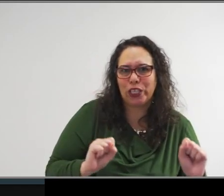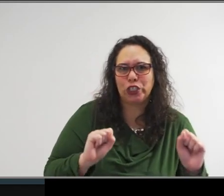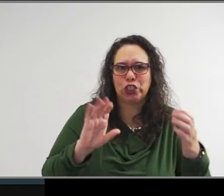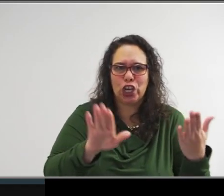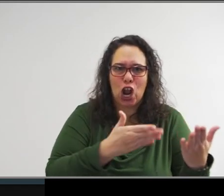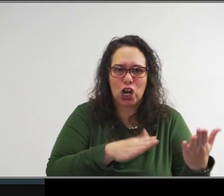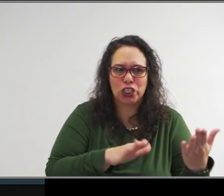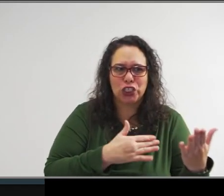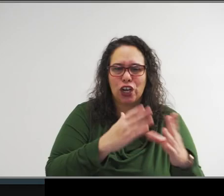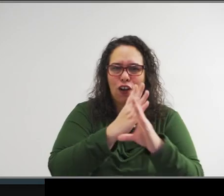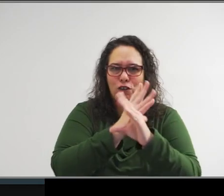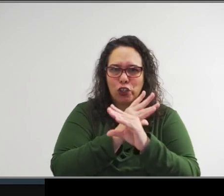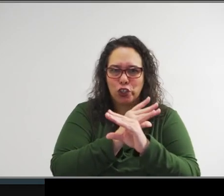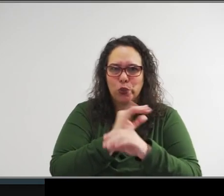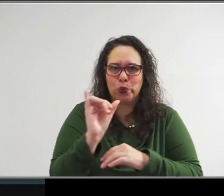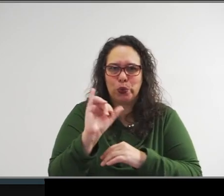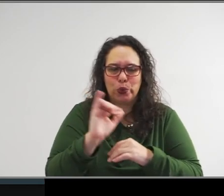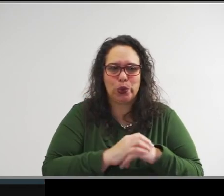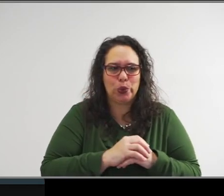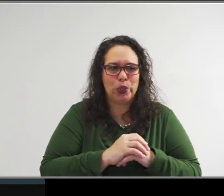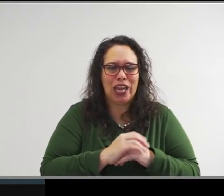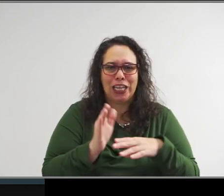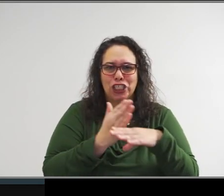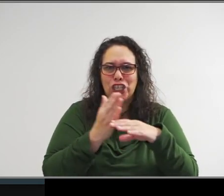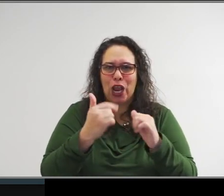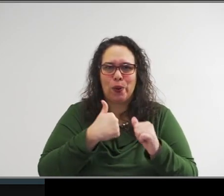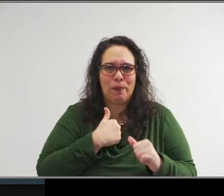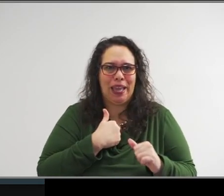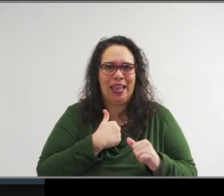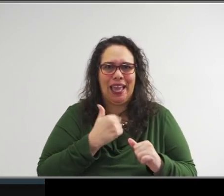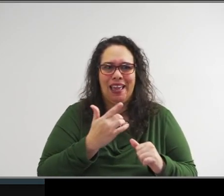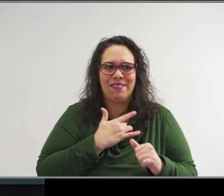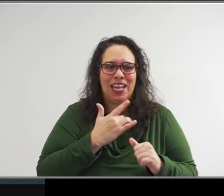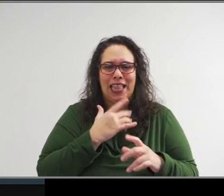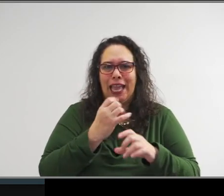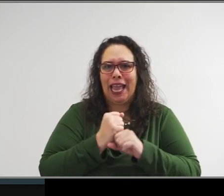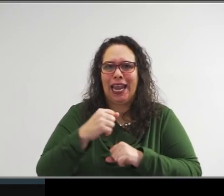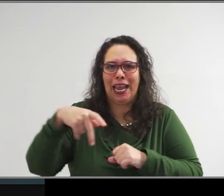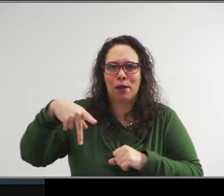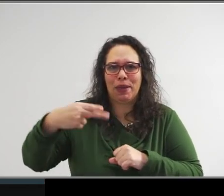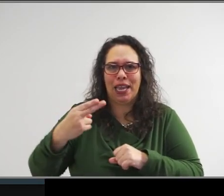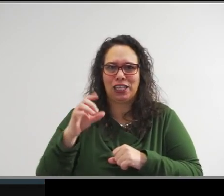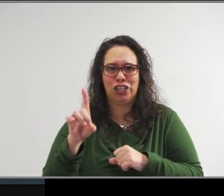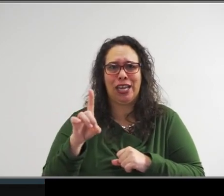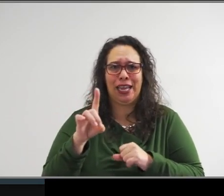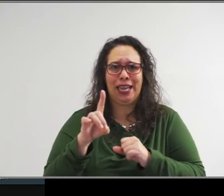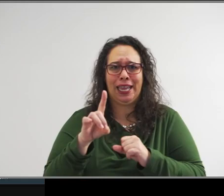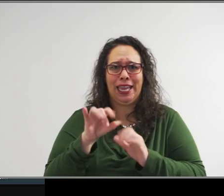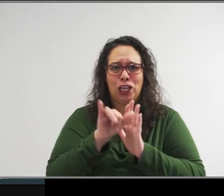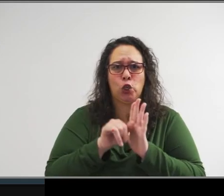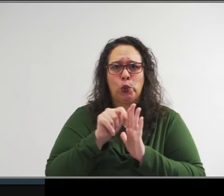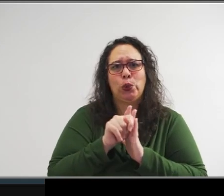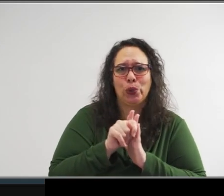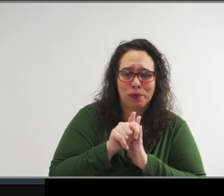in the virtual setting and shared with me that it felt like getting a PhD in YouTube when he finished that